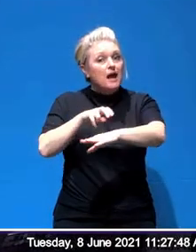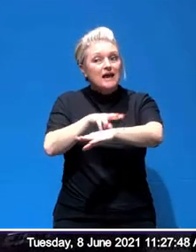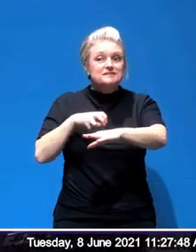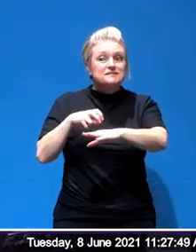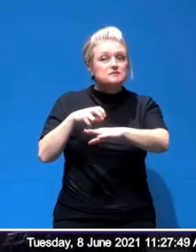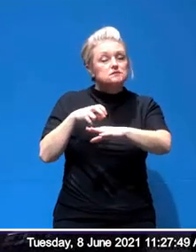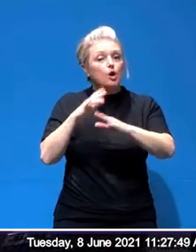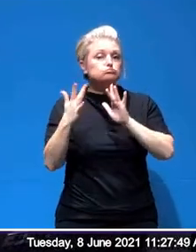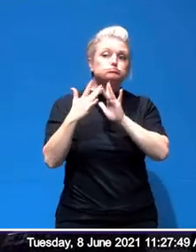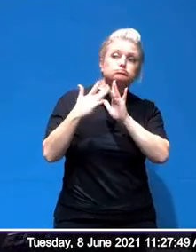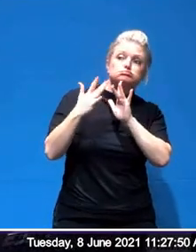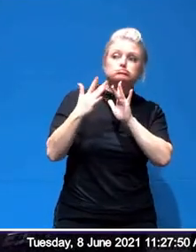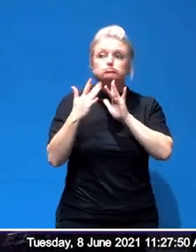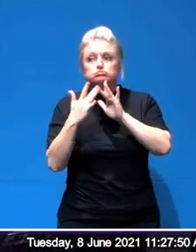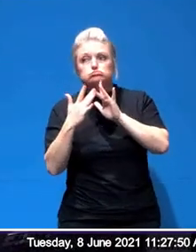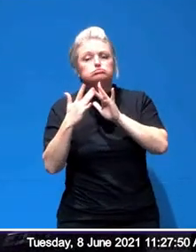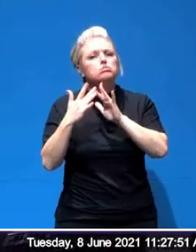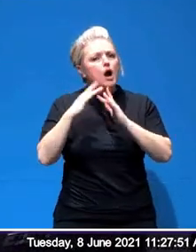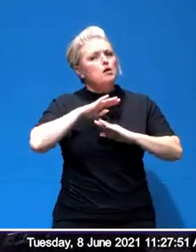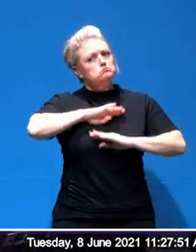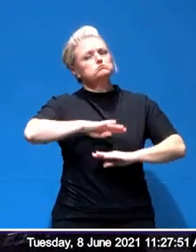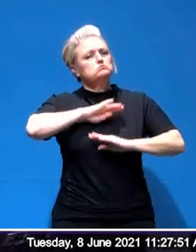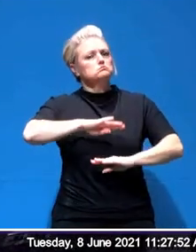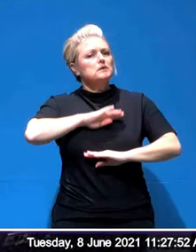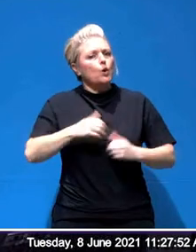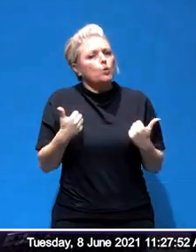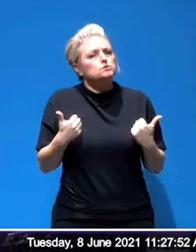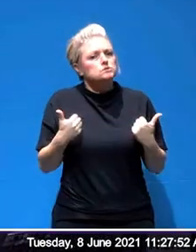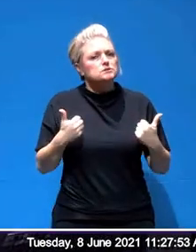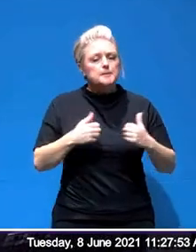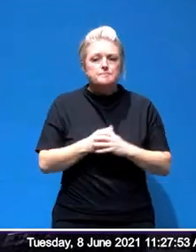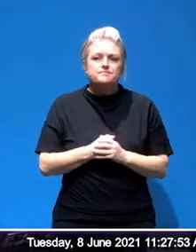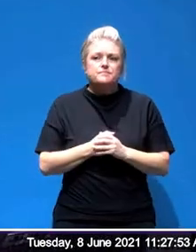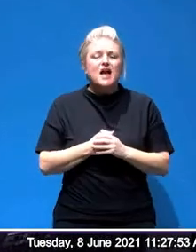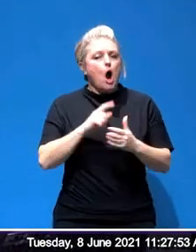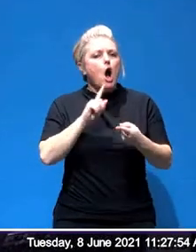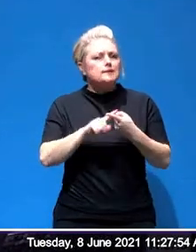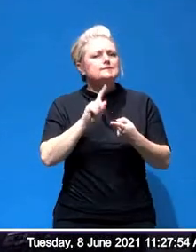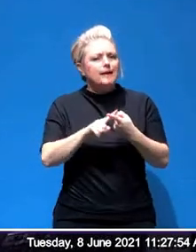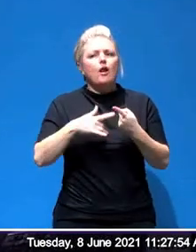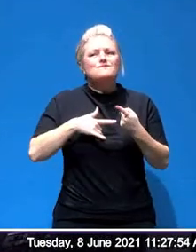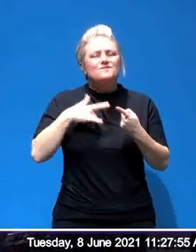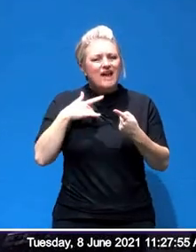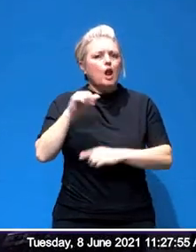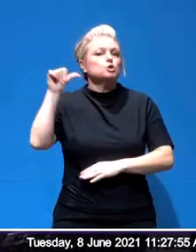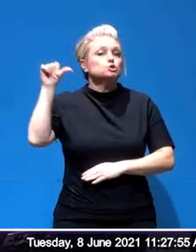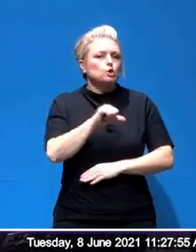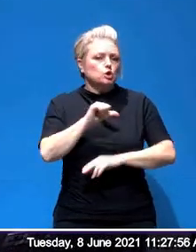I still feel there are answers out there and I still would like to know what happened.